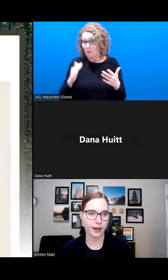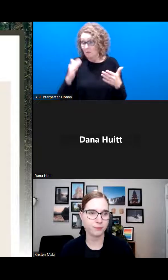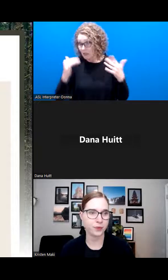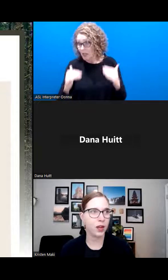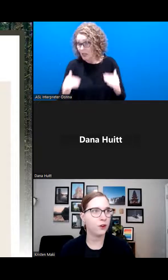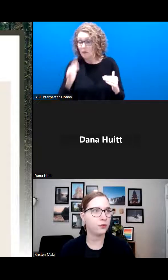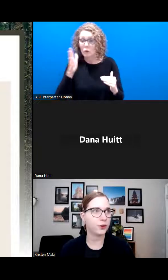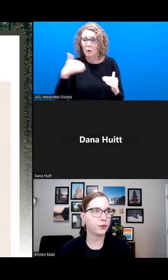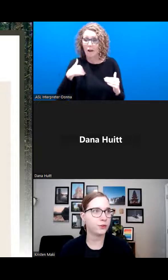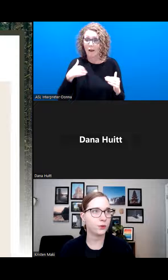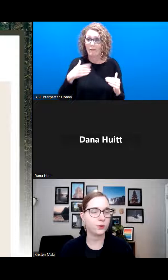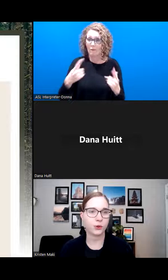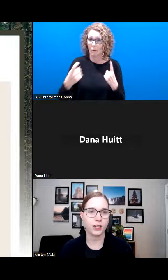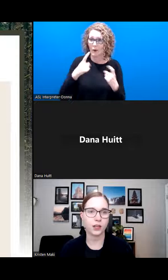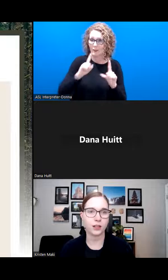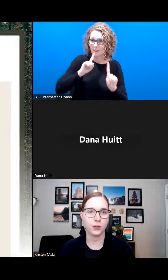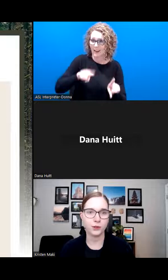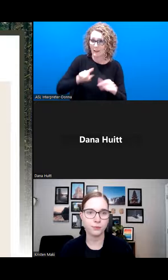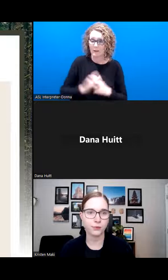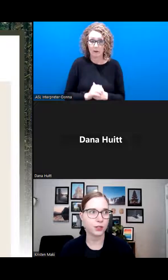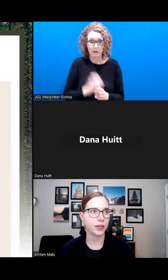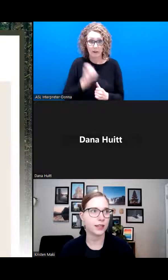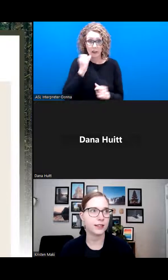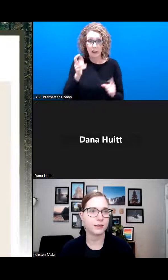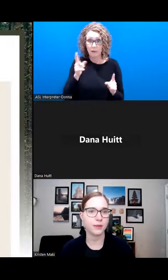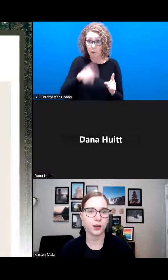State's new unfortunately long-term care insurance program, and how it will help address some of